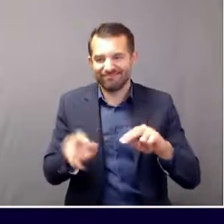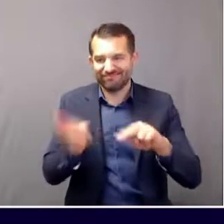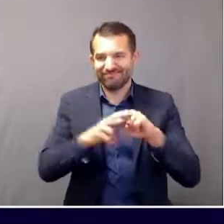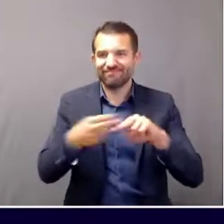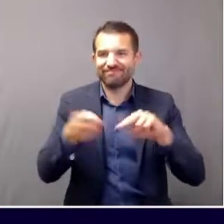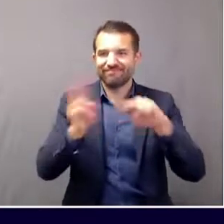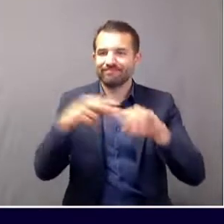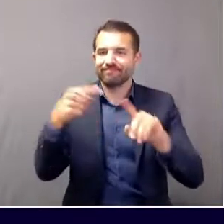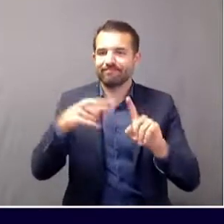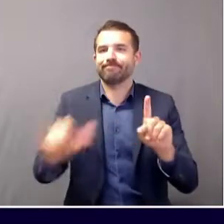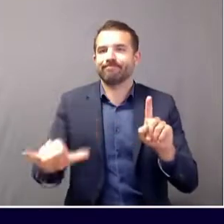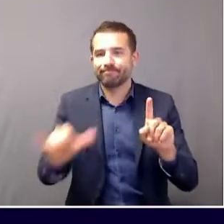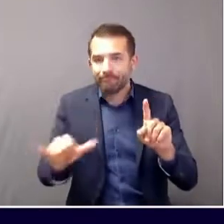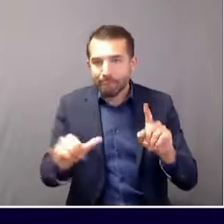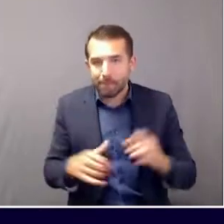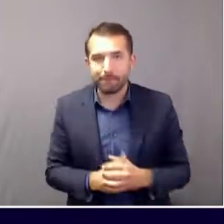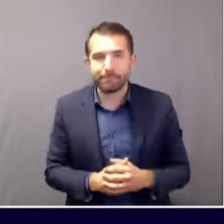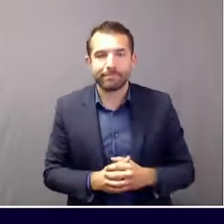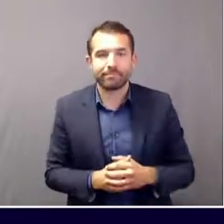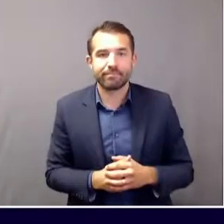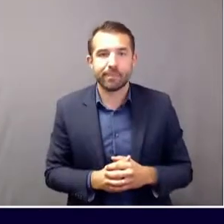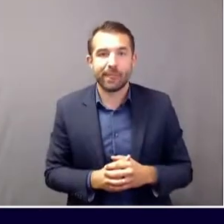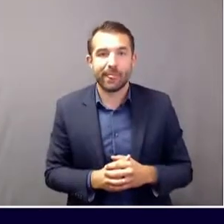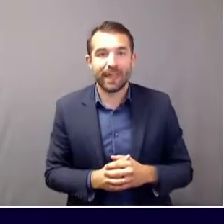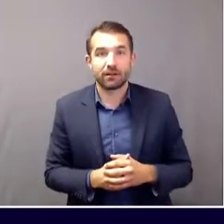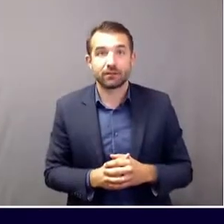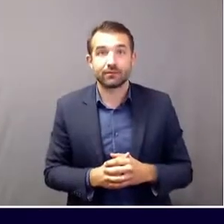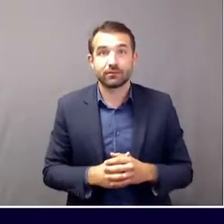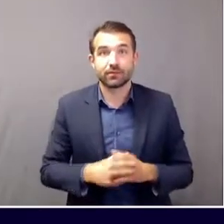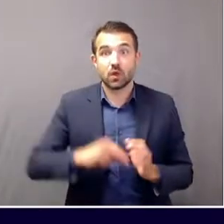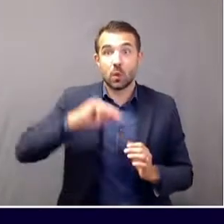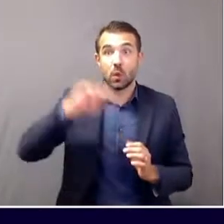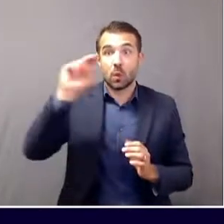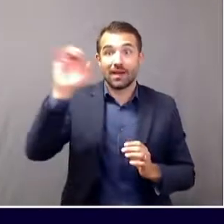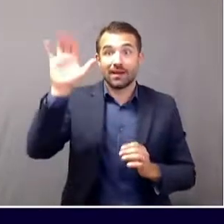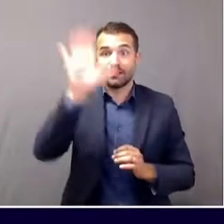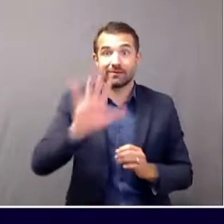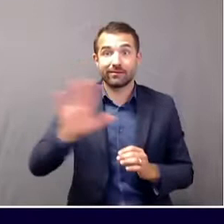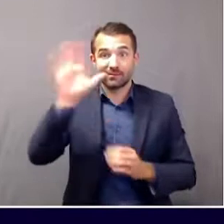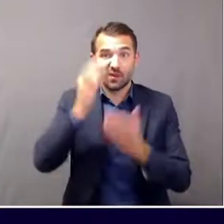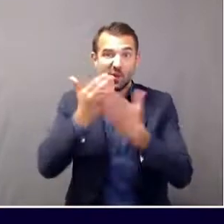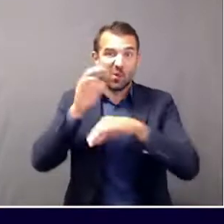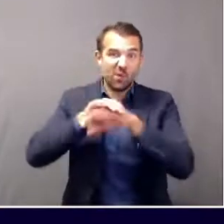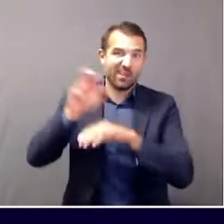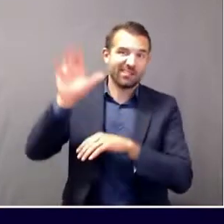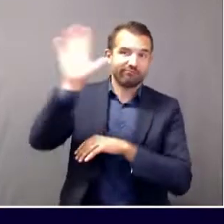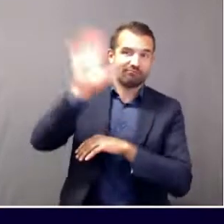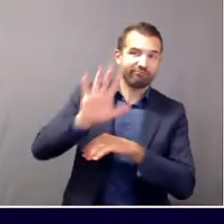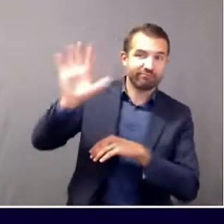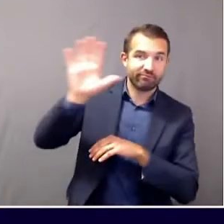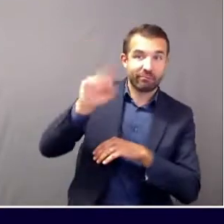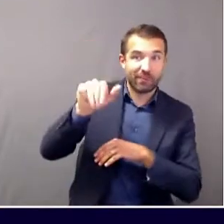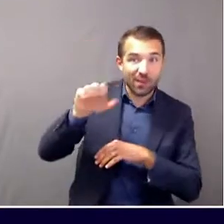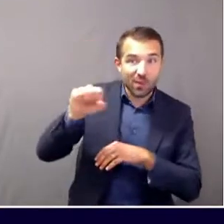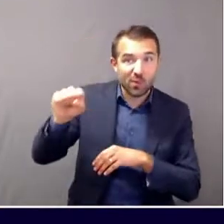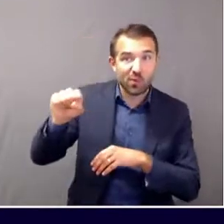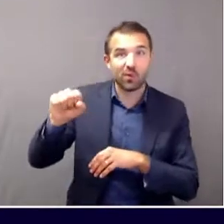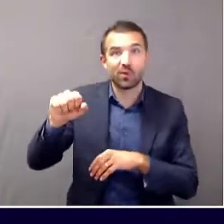other friends in the northeast we see a twenty five percent